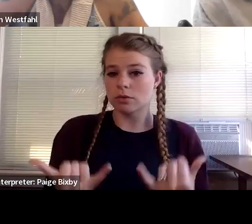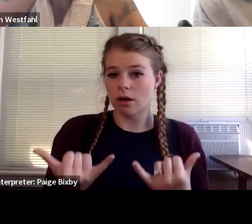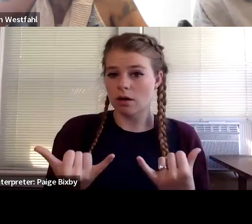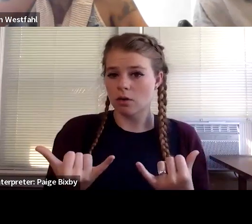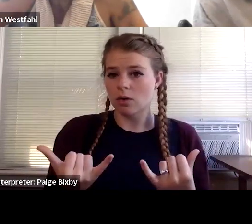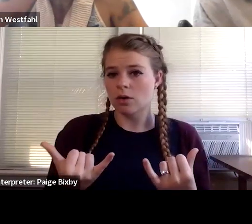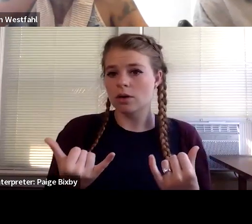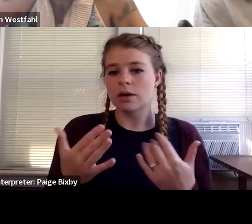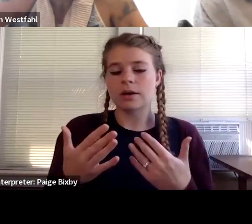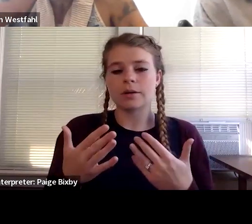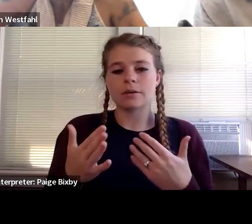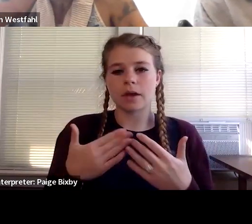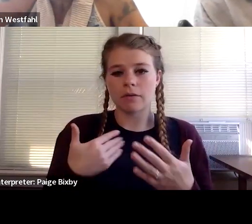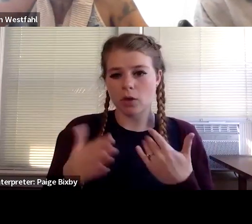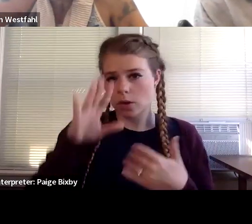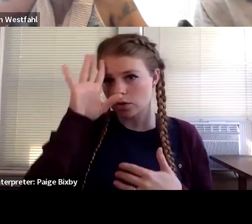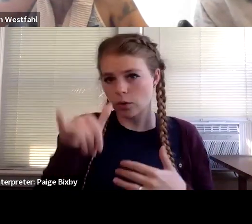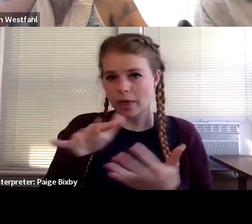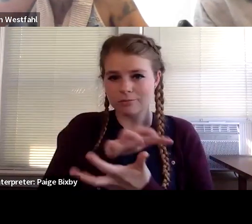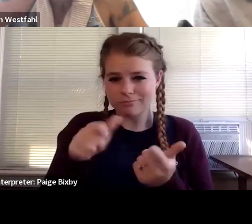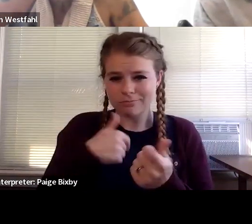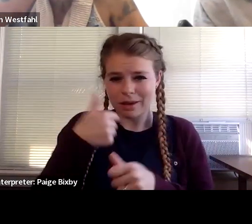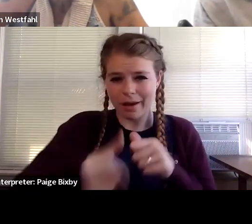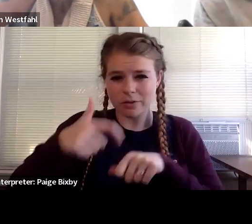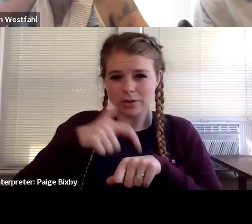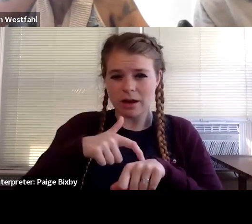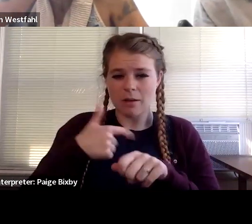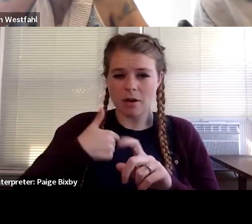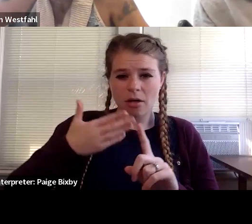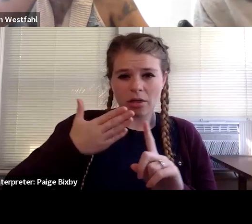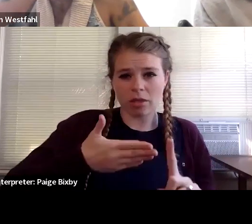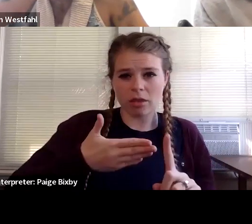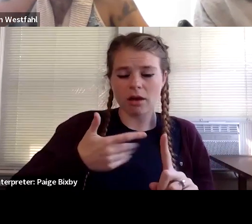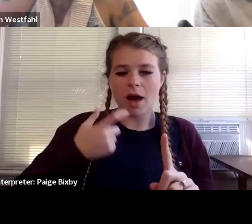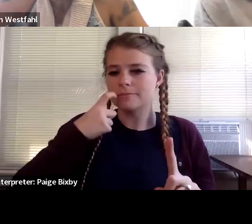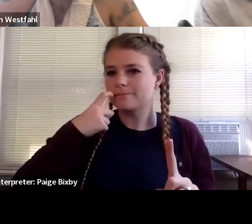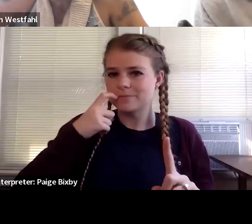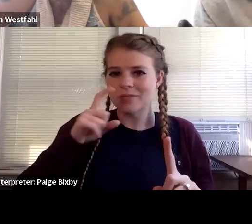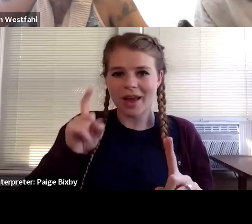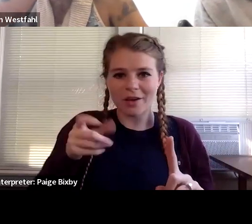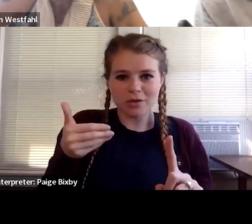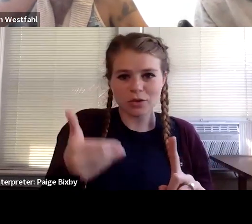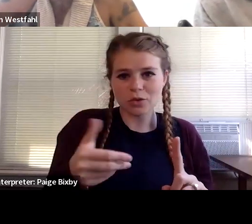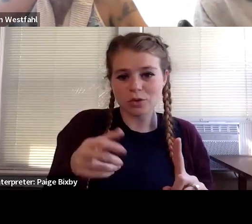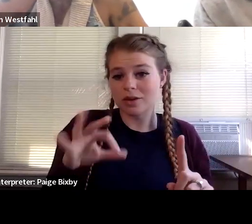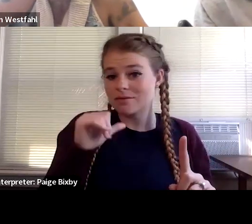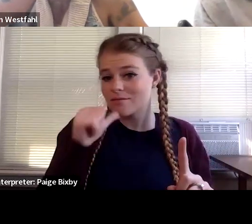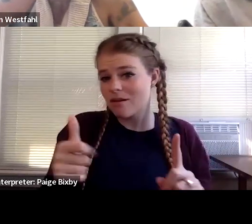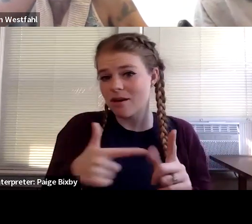even though I know it destroys me every time I do it, I have to do it, because if I don't, I just can't even be normal.